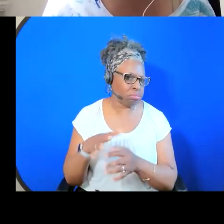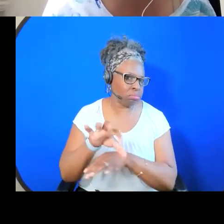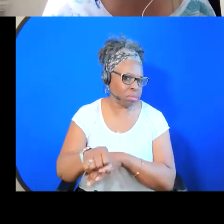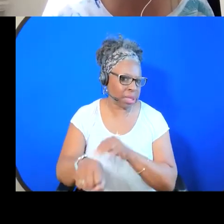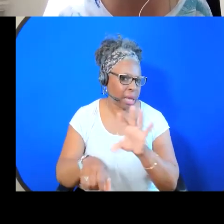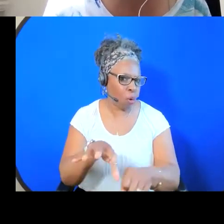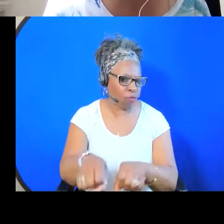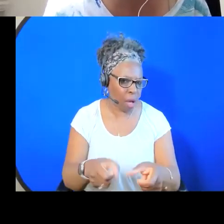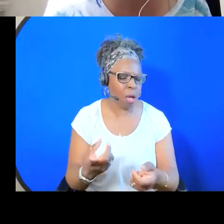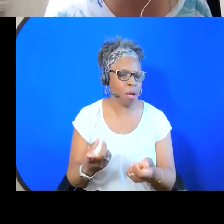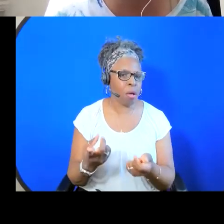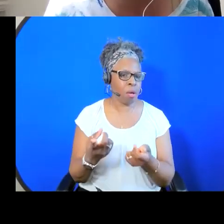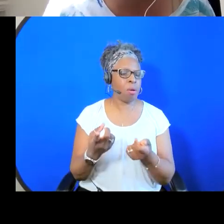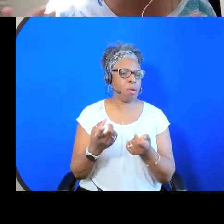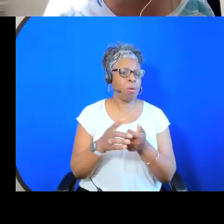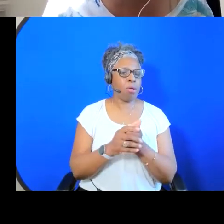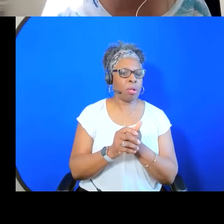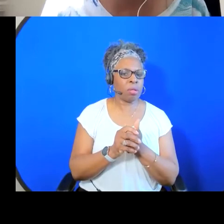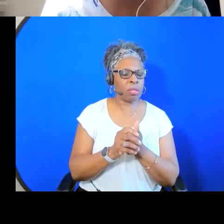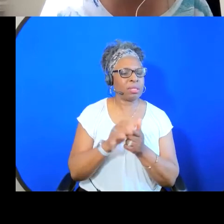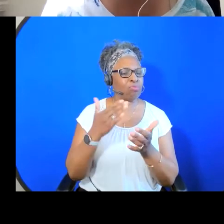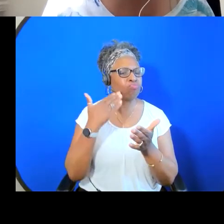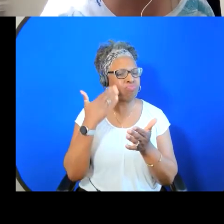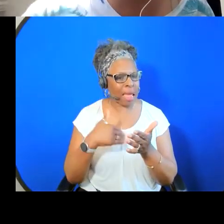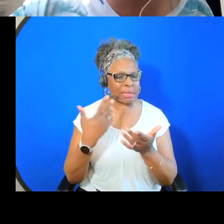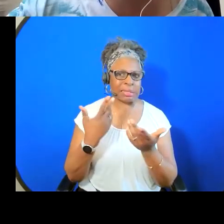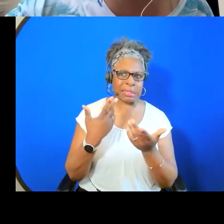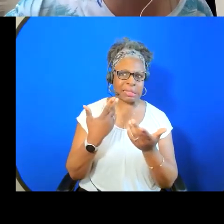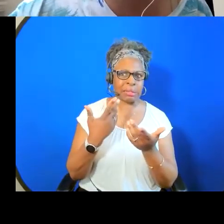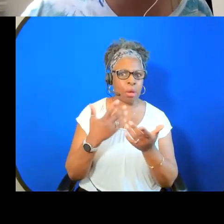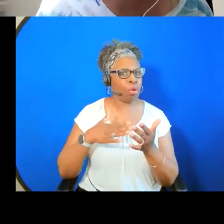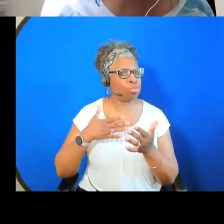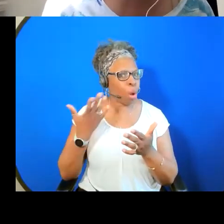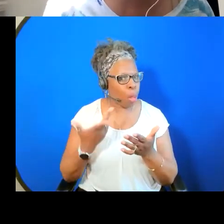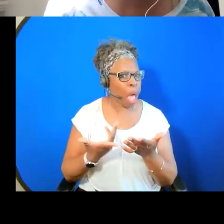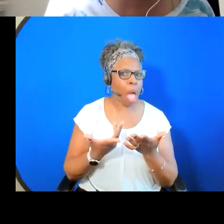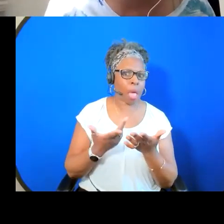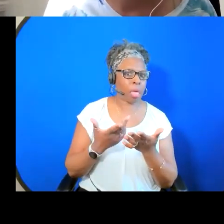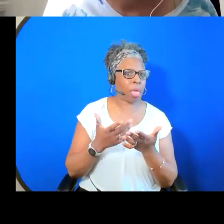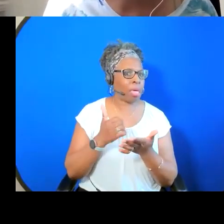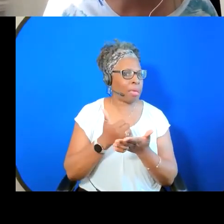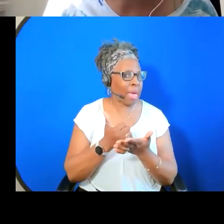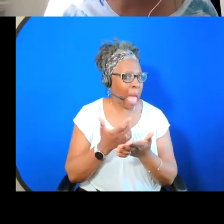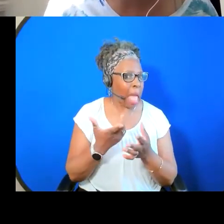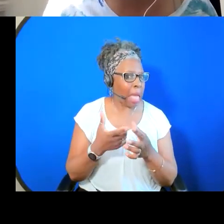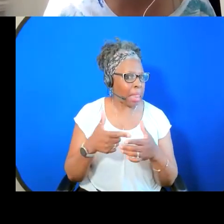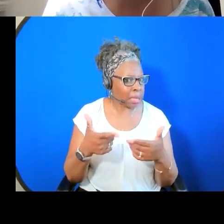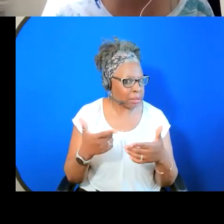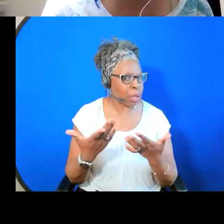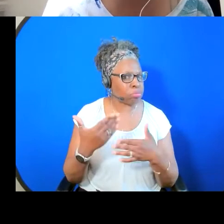the of the current government, which is very racist, homophobic, very misogynist, in its policies. And I think that there is this kind